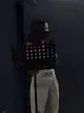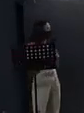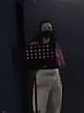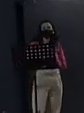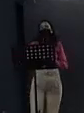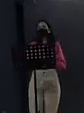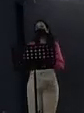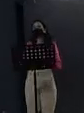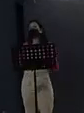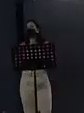any other questions